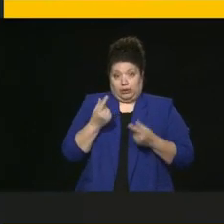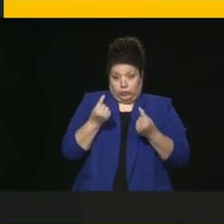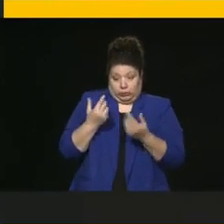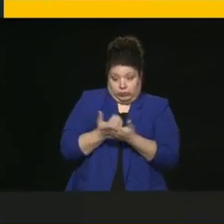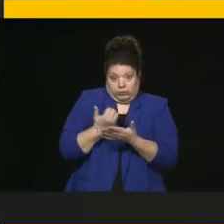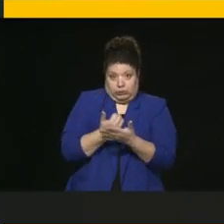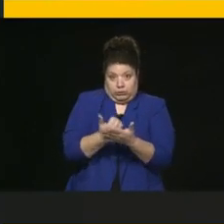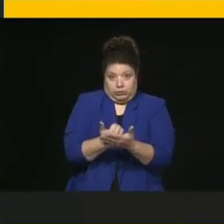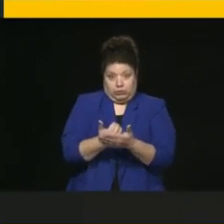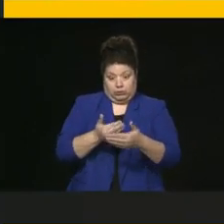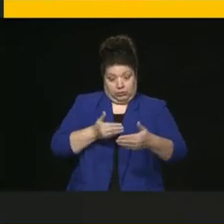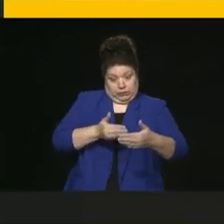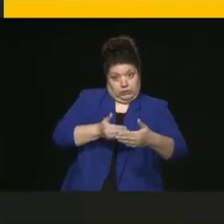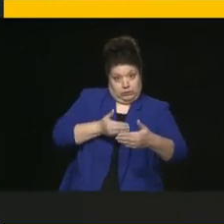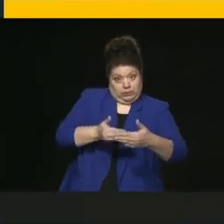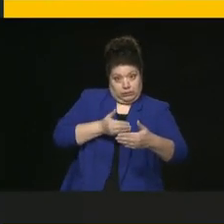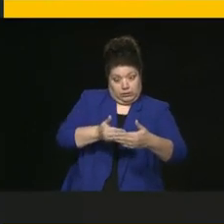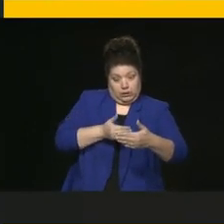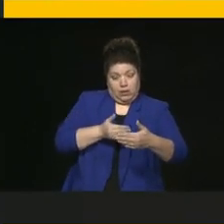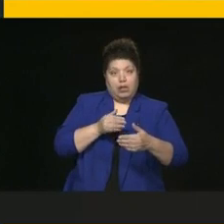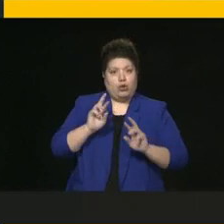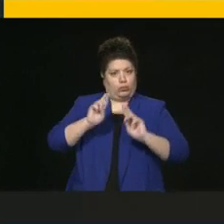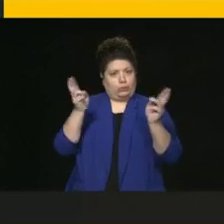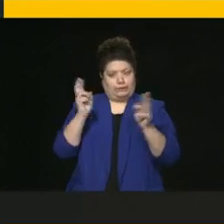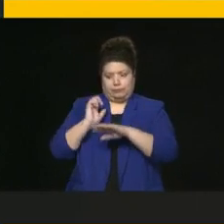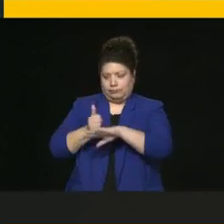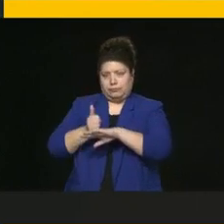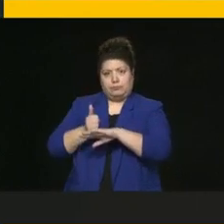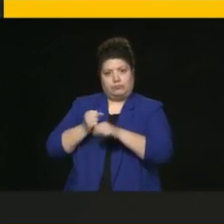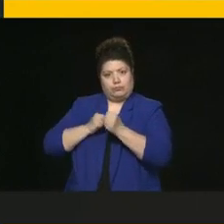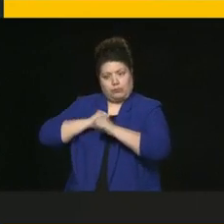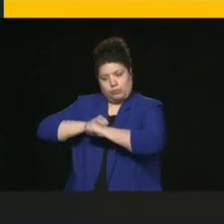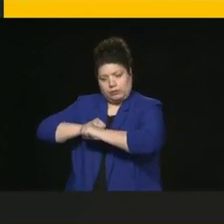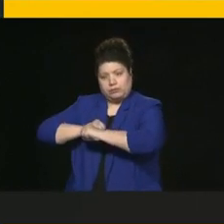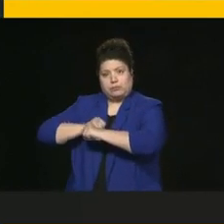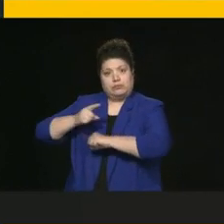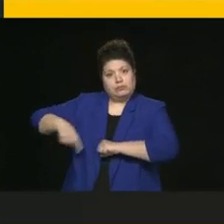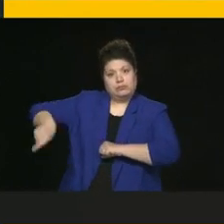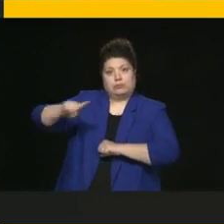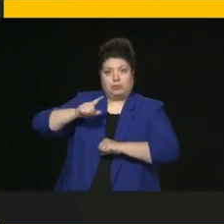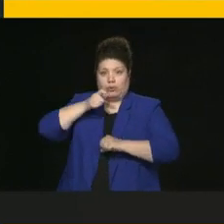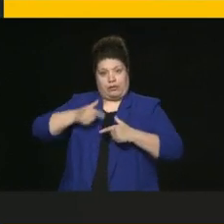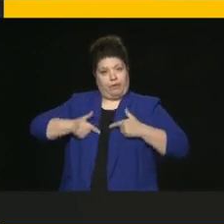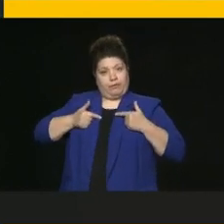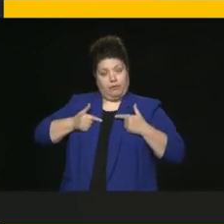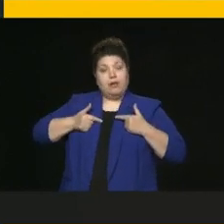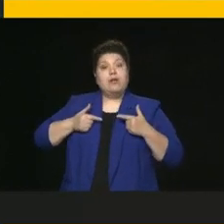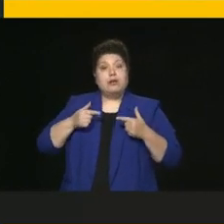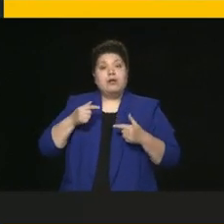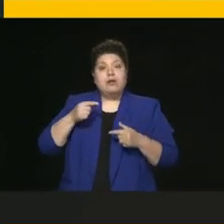WHICH IS DOING WHAT WE NEED NOW TO PUT THE TANGIBLE PIECES INTO PLACE THAT WILL PROTECT PEOPLE